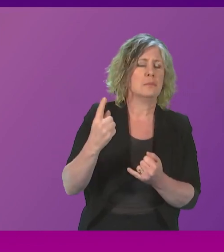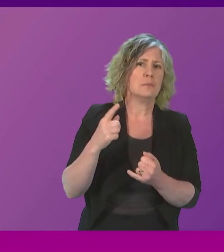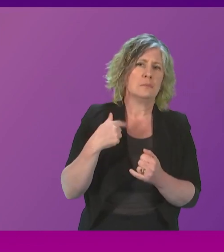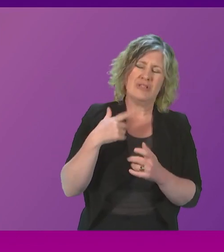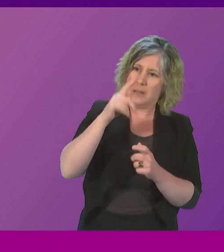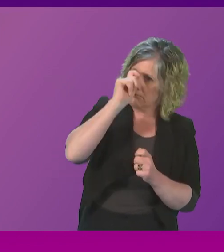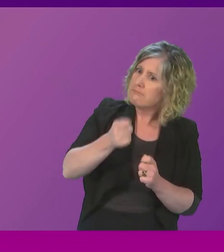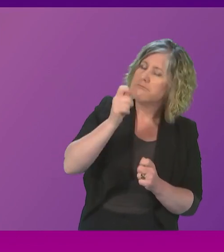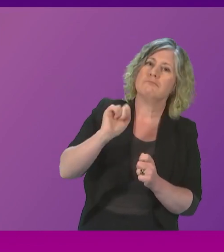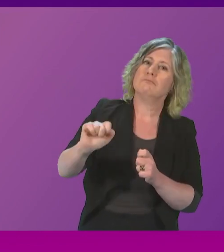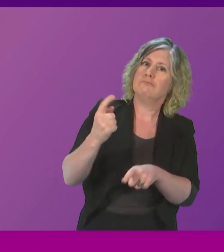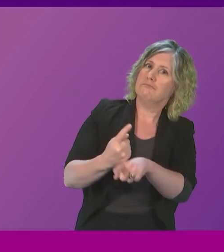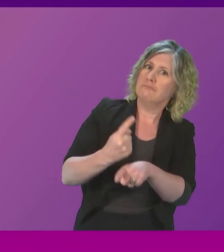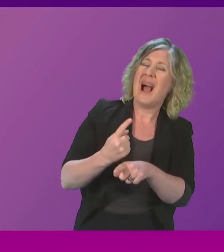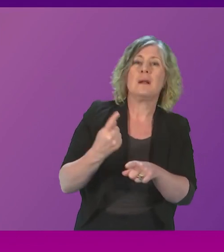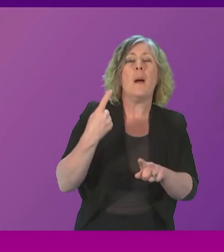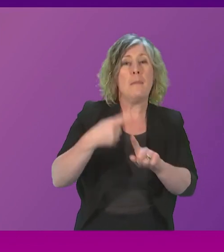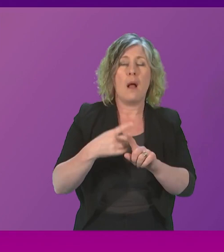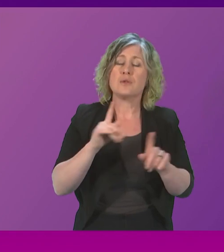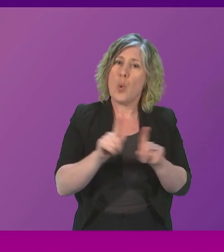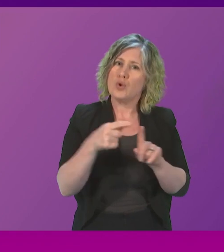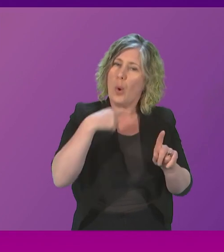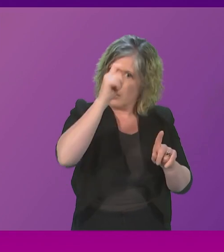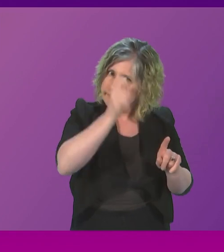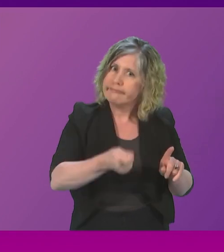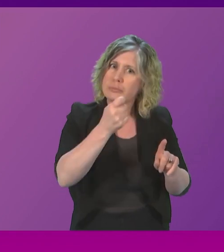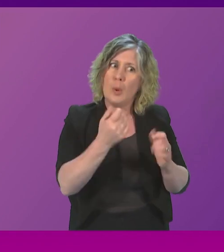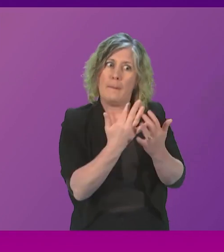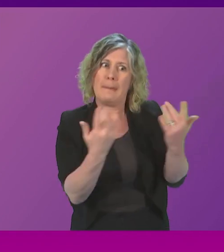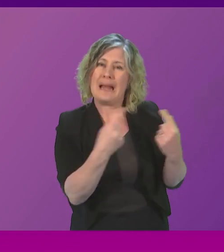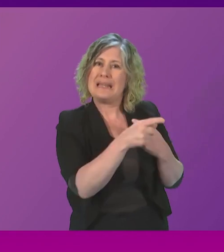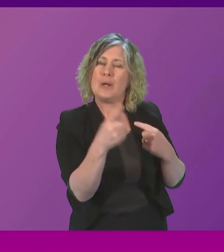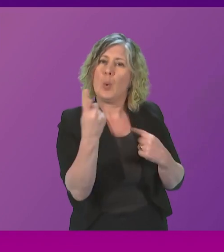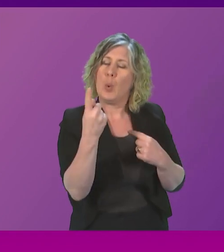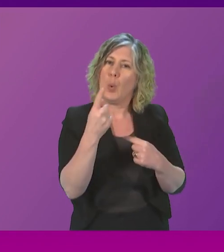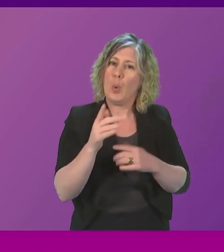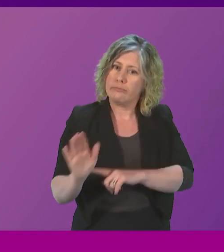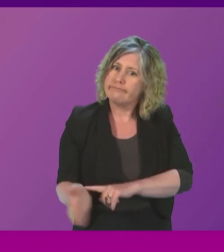I pay tribute to many of those former and current cricket players who put their heads